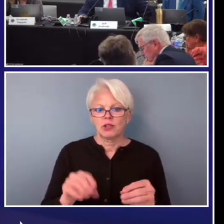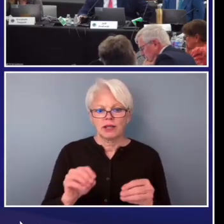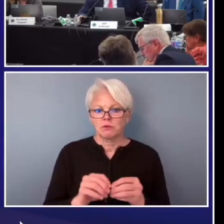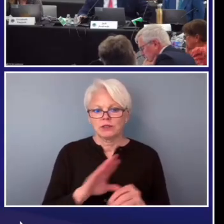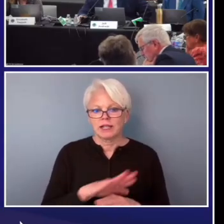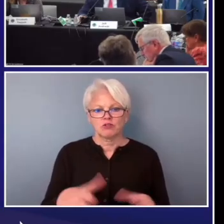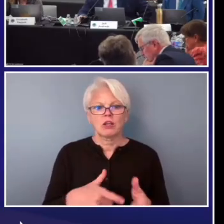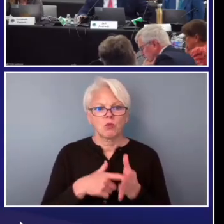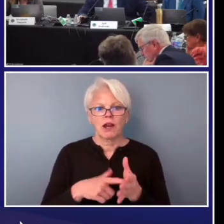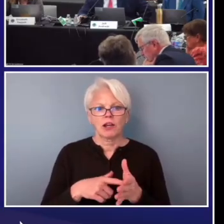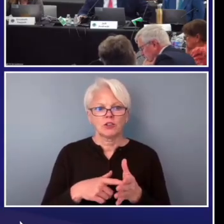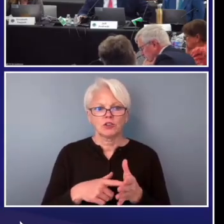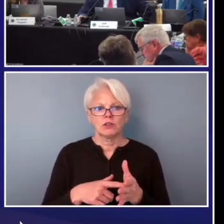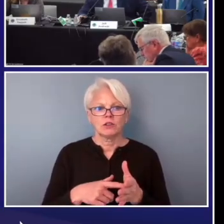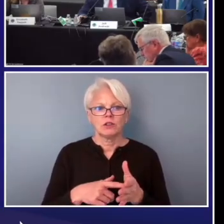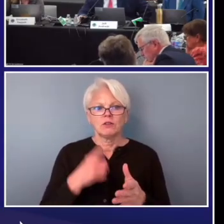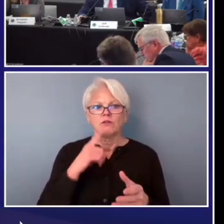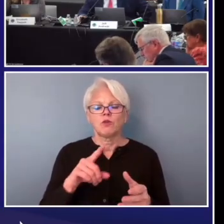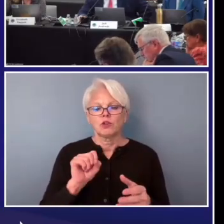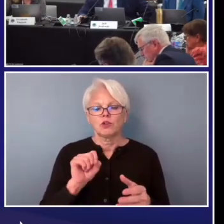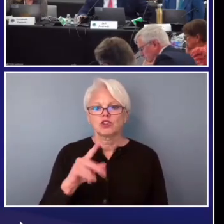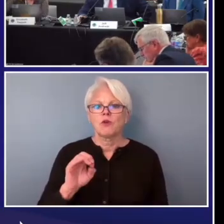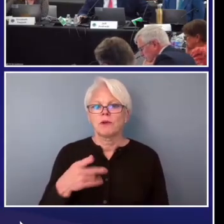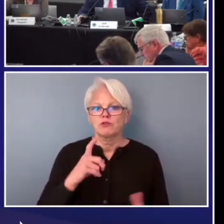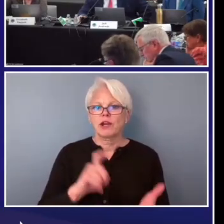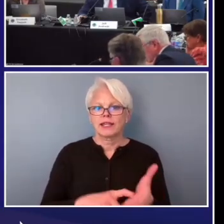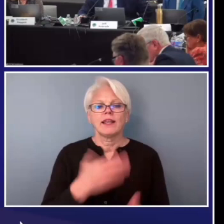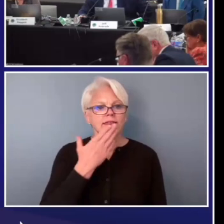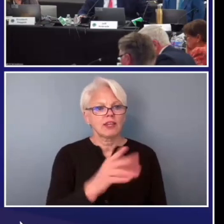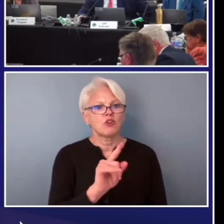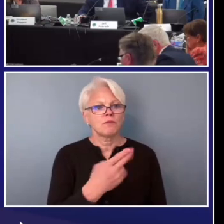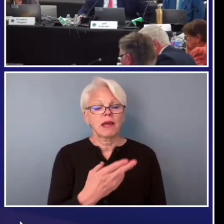be included in the scope of recognition. Thank you, Beth. Jennifer, do you have any follow-up before I move on?